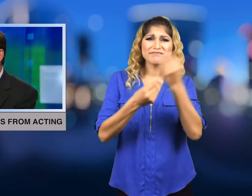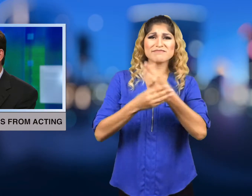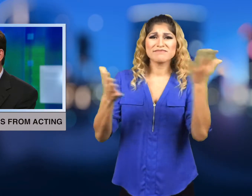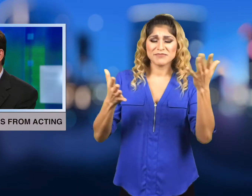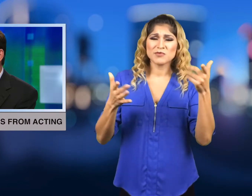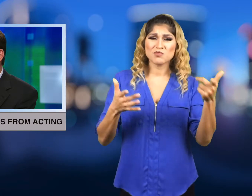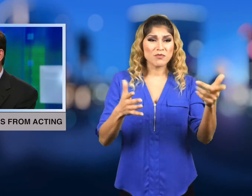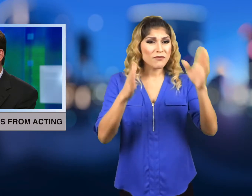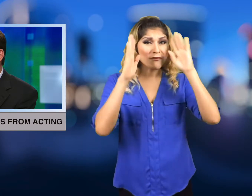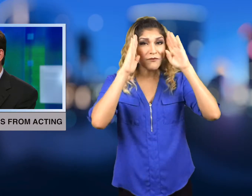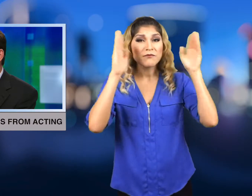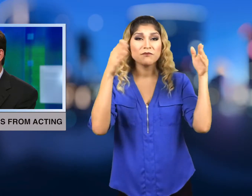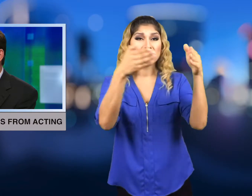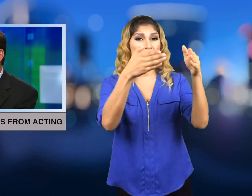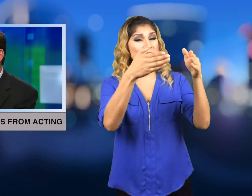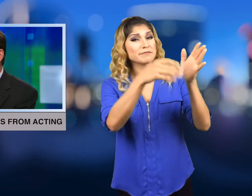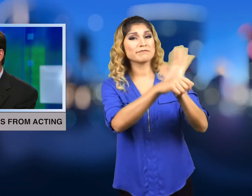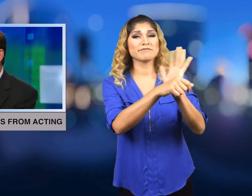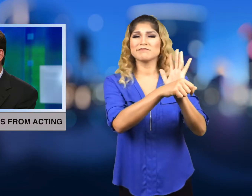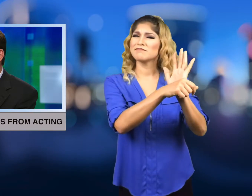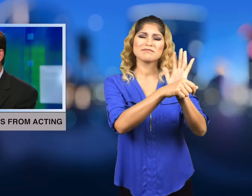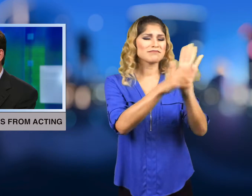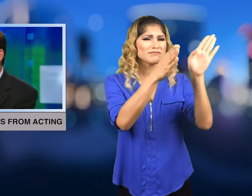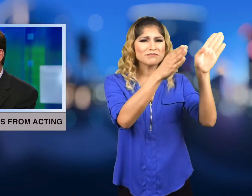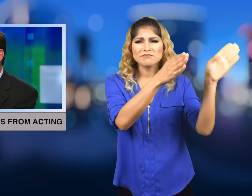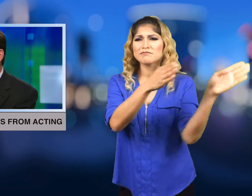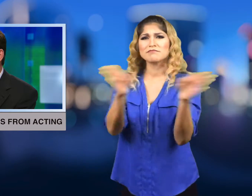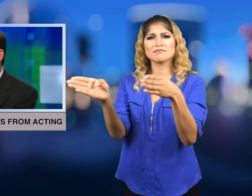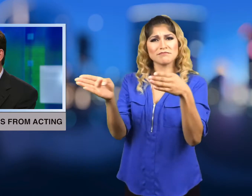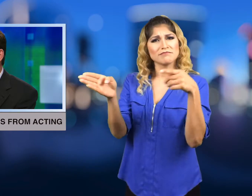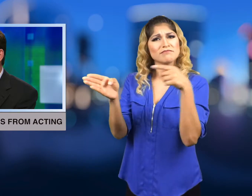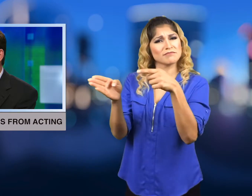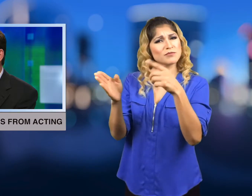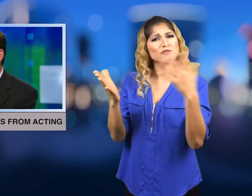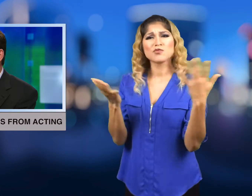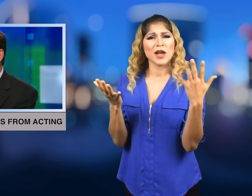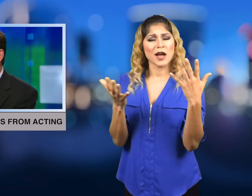to not focus on movies anymore. Instead focus on on his love for